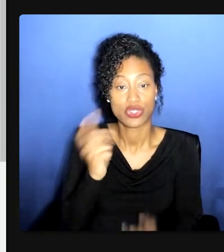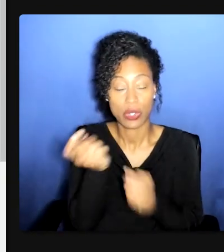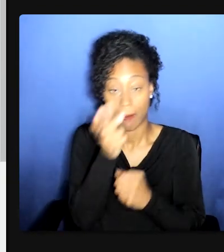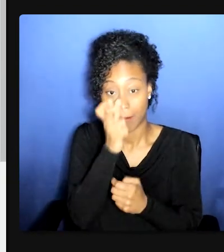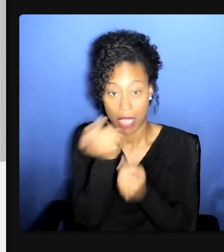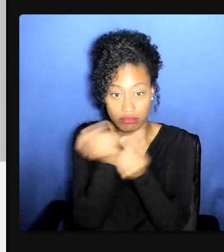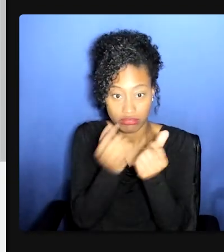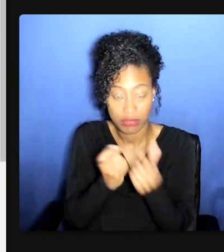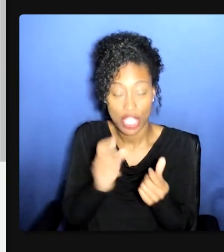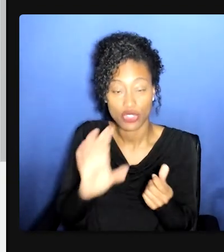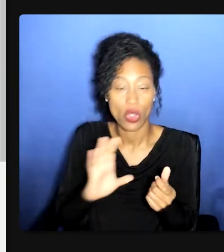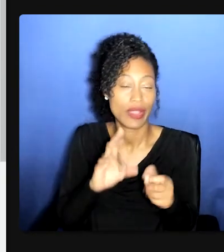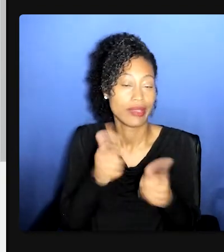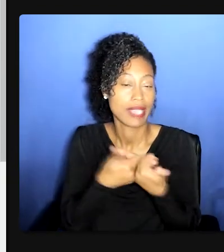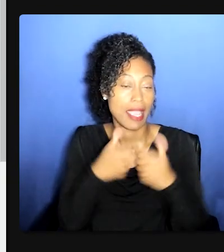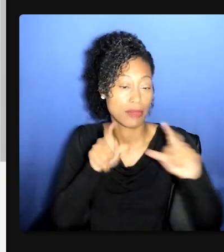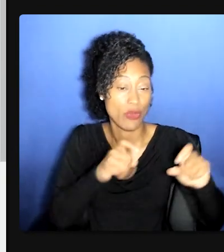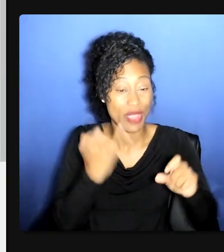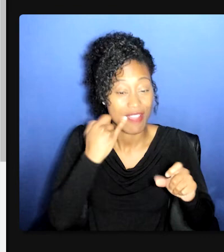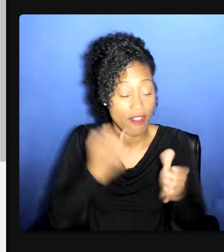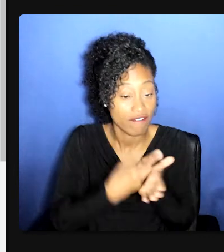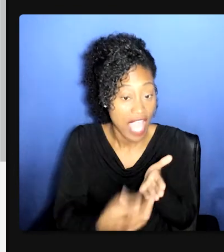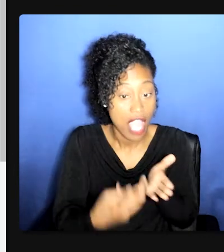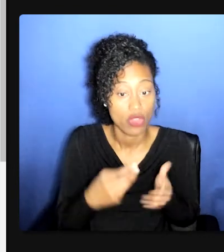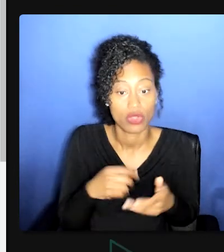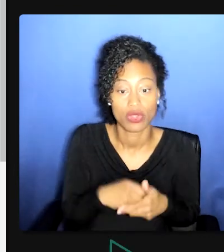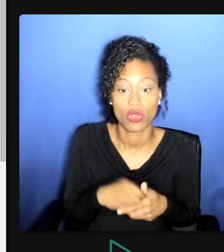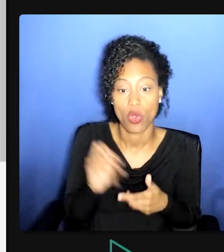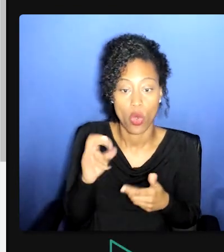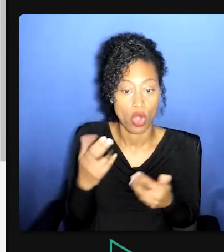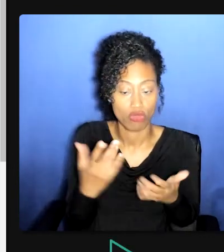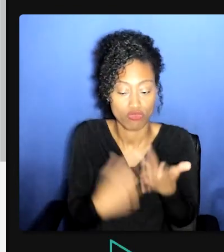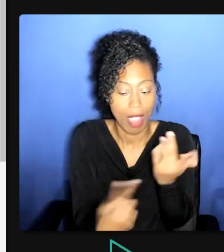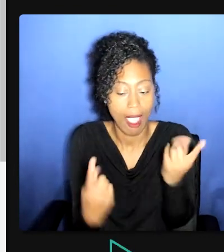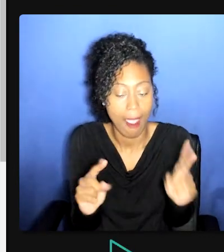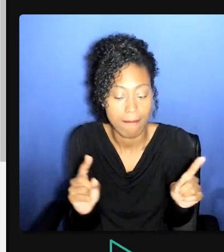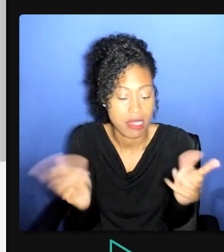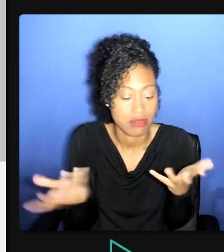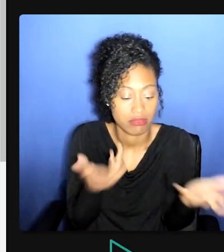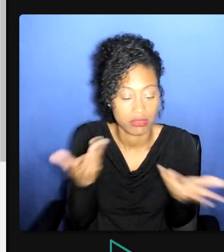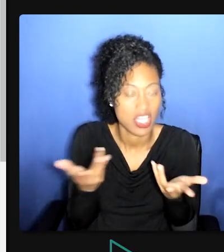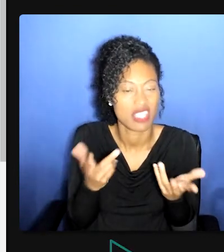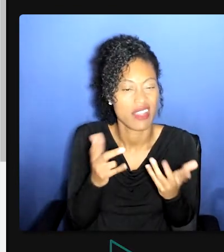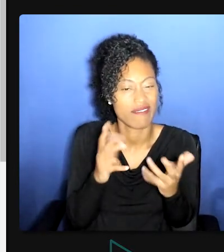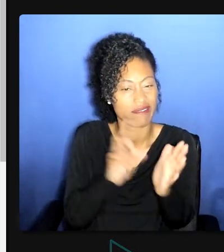to debug your game servers when they fail and see what happened.